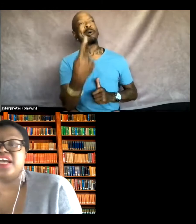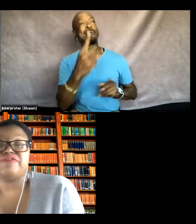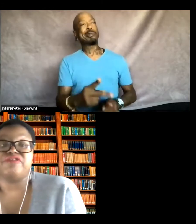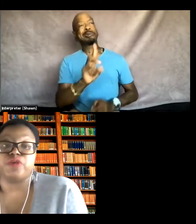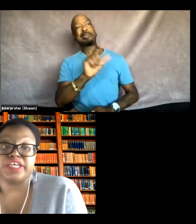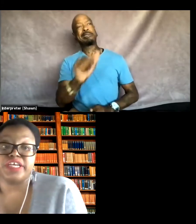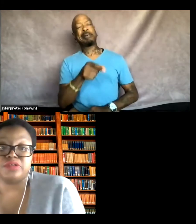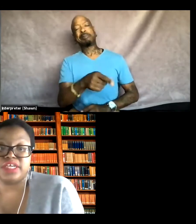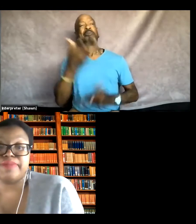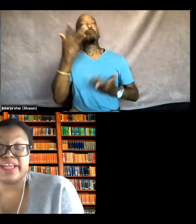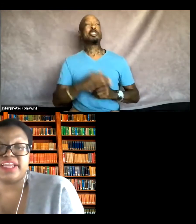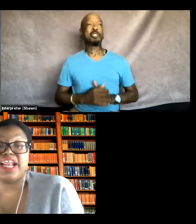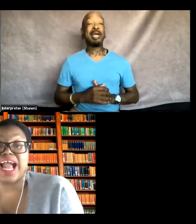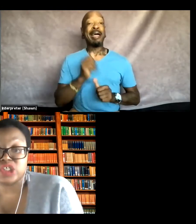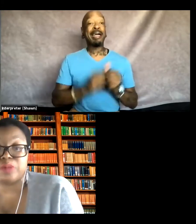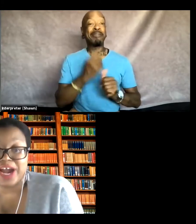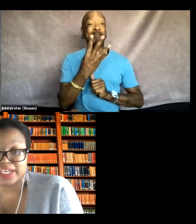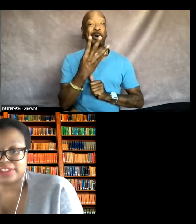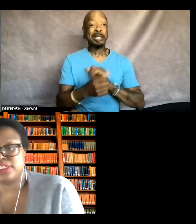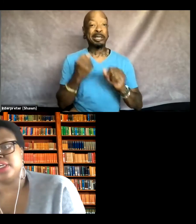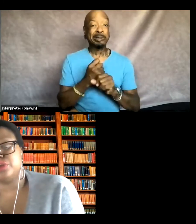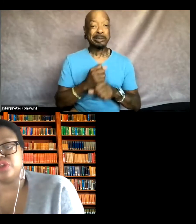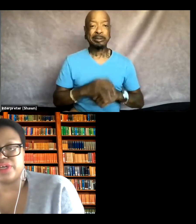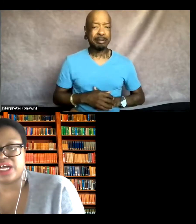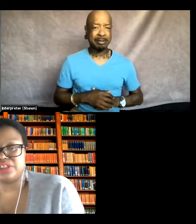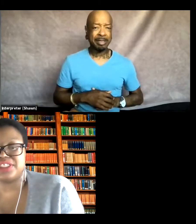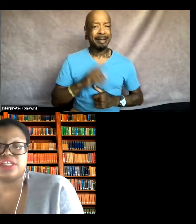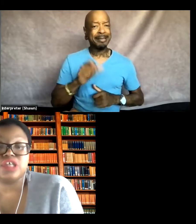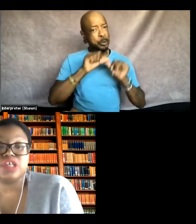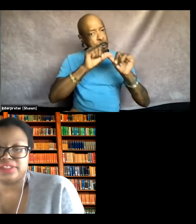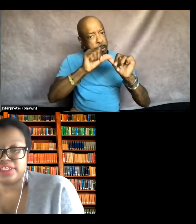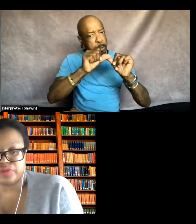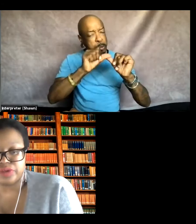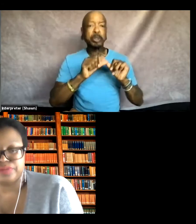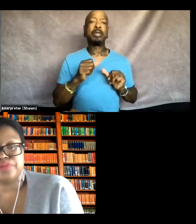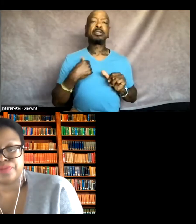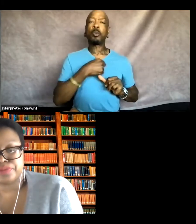every four years it's making it an actual practice so that we're not just like tokens in a room.